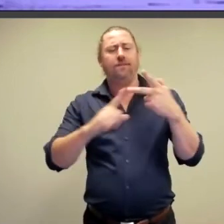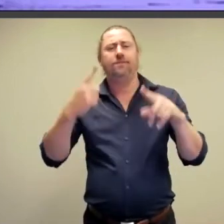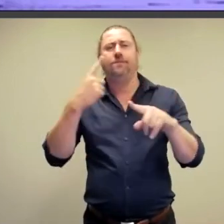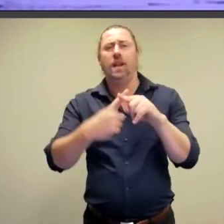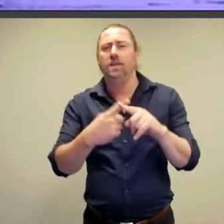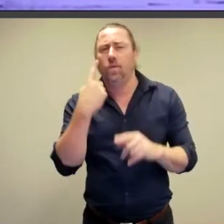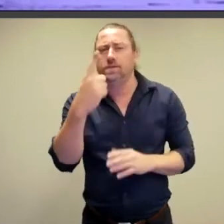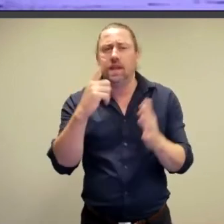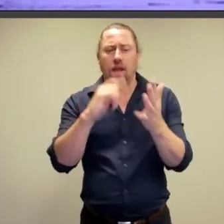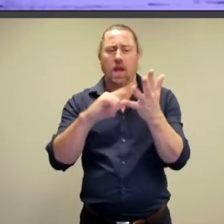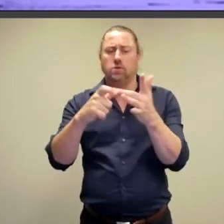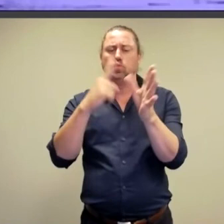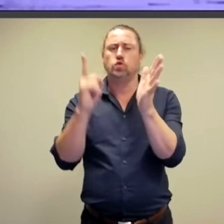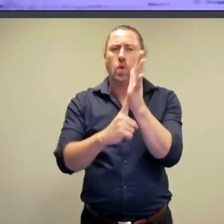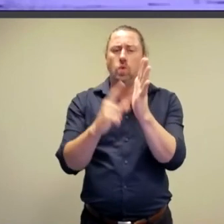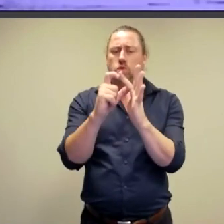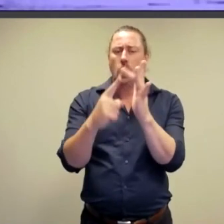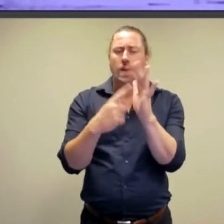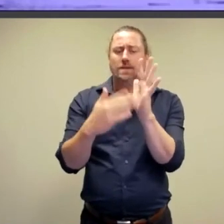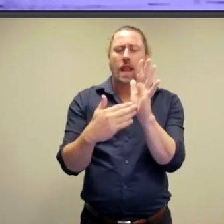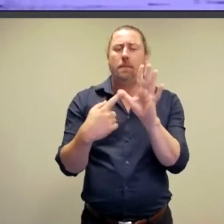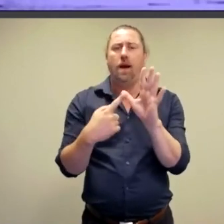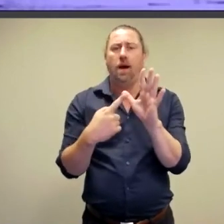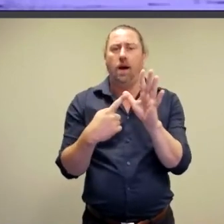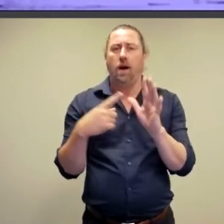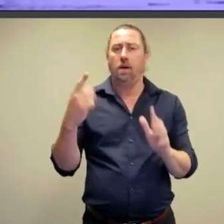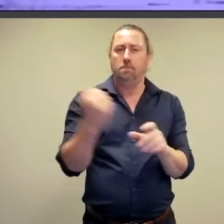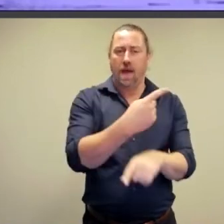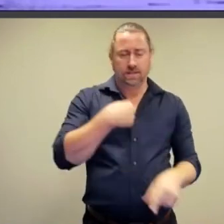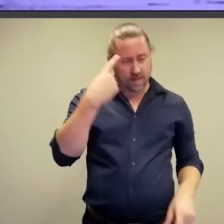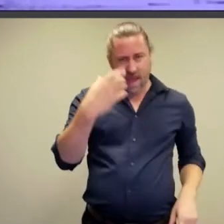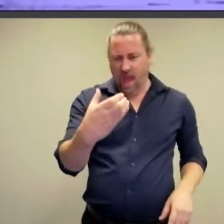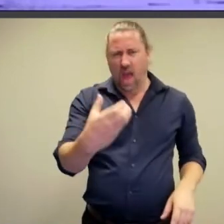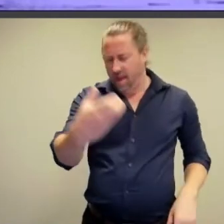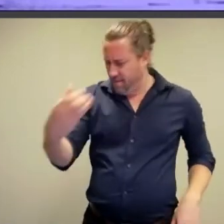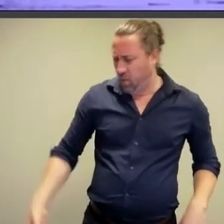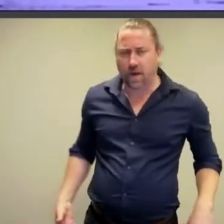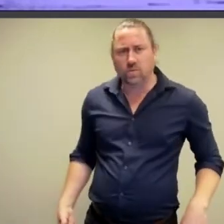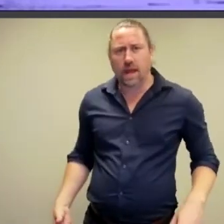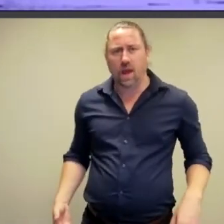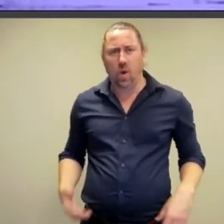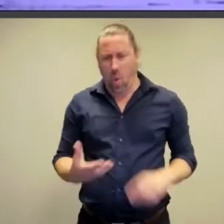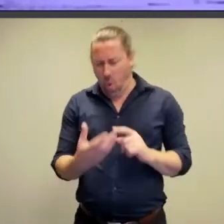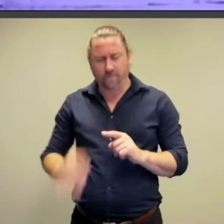The Social Dilemma kind of urging us to